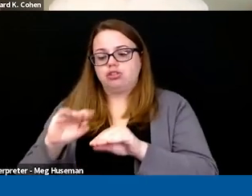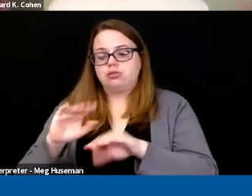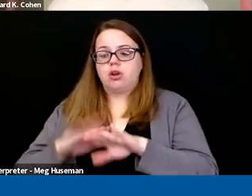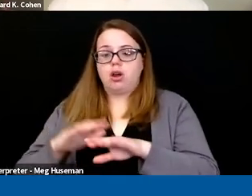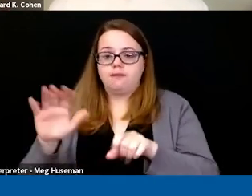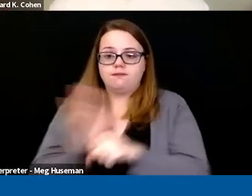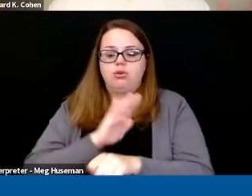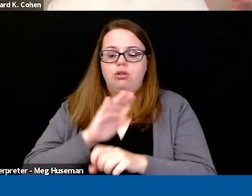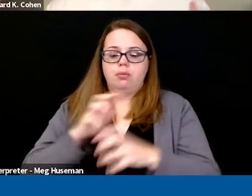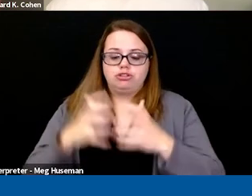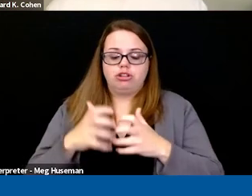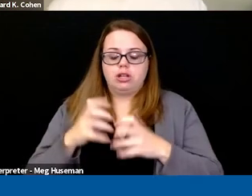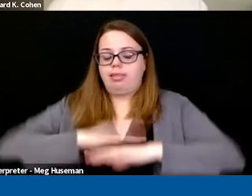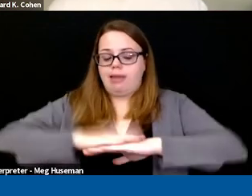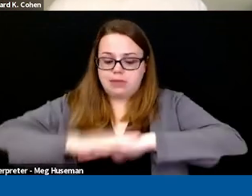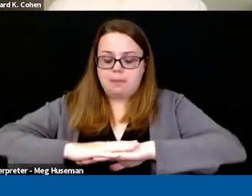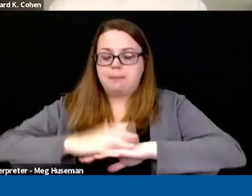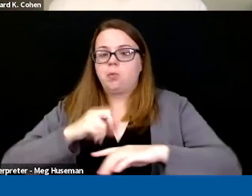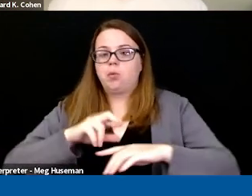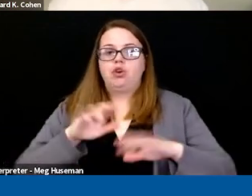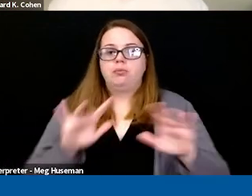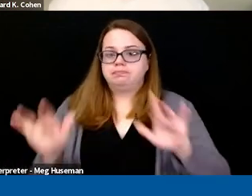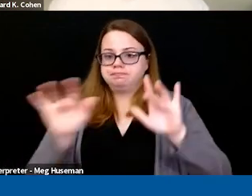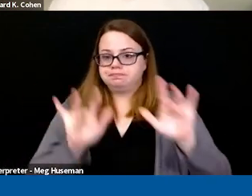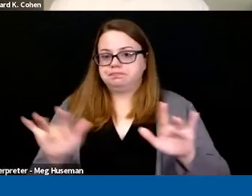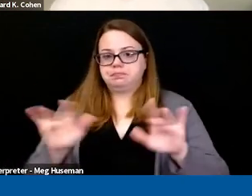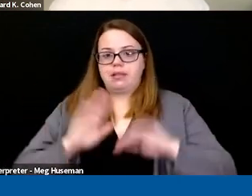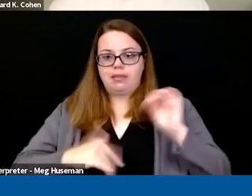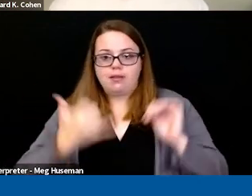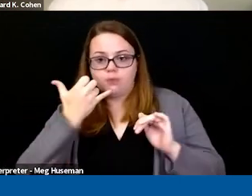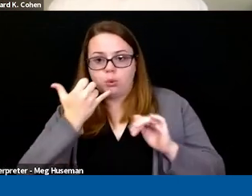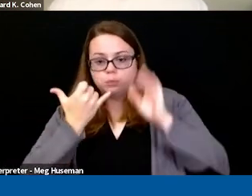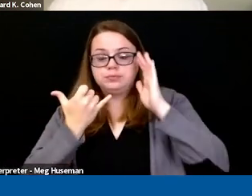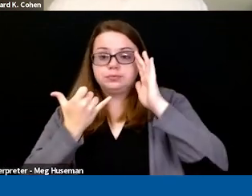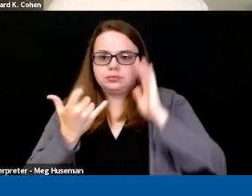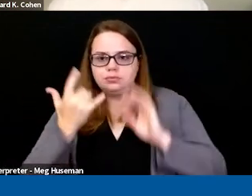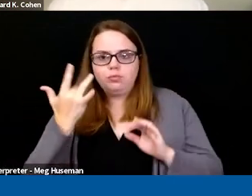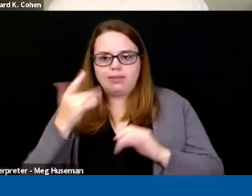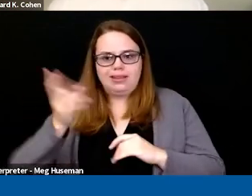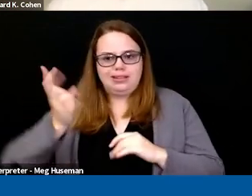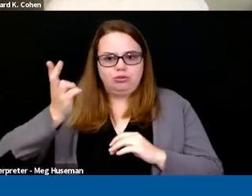So either a laptop or a desktop computer. And that's just because there's history there, right? Like those things have existed